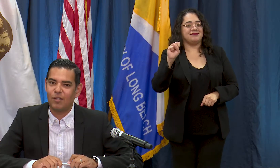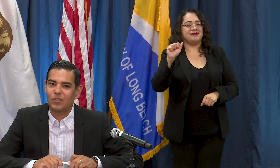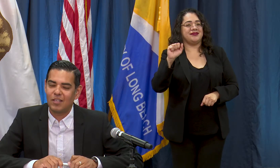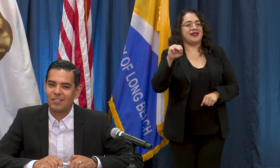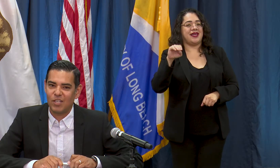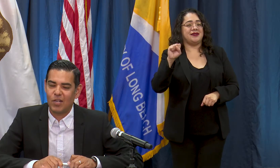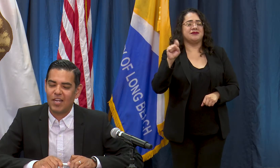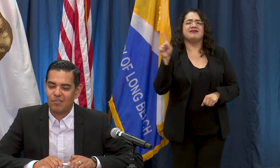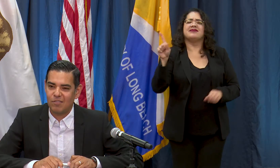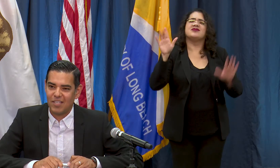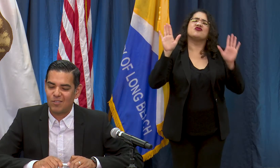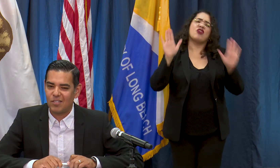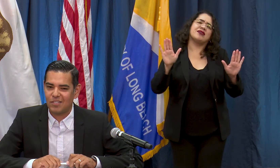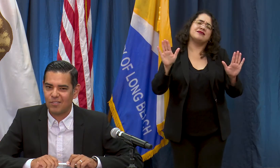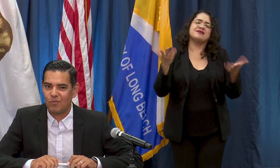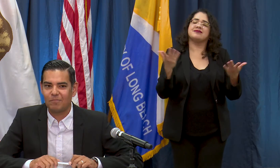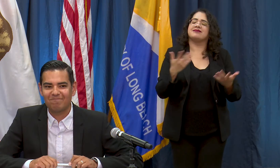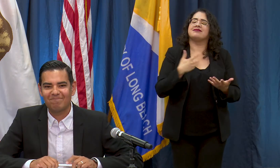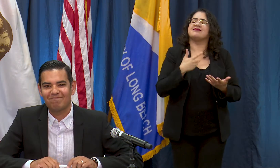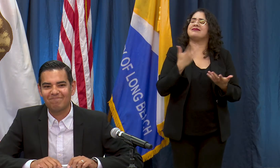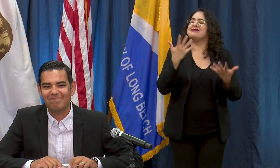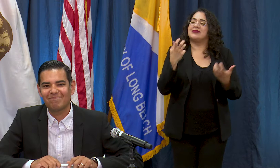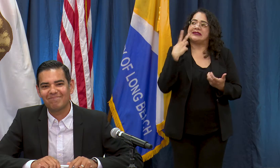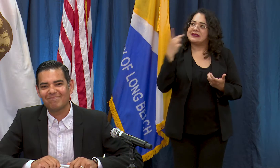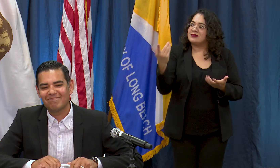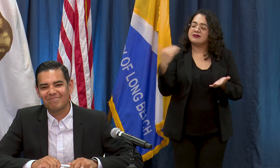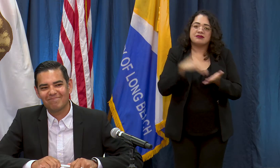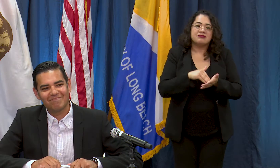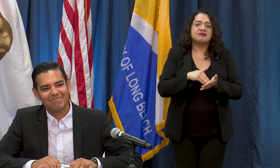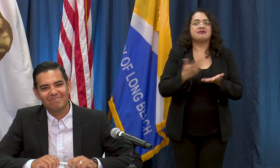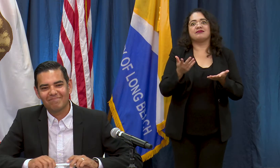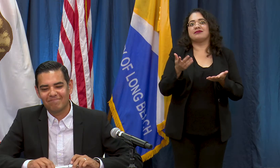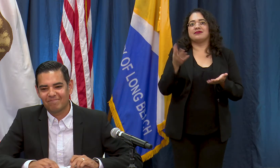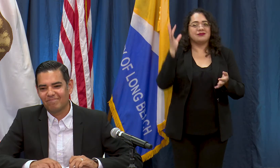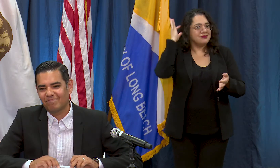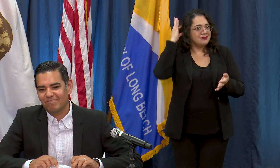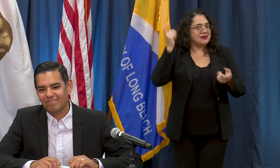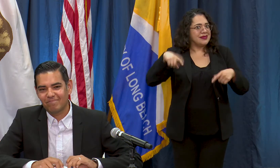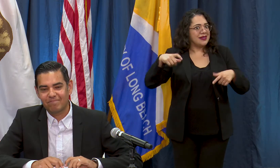love to see her again as soon as this is over. Great thank you Mayor. Another